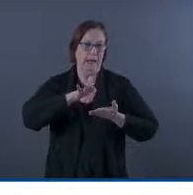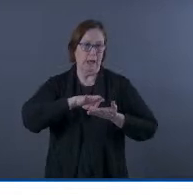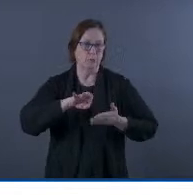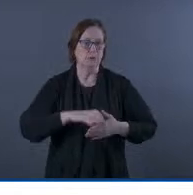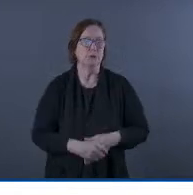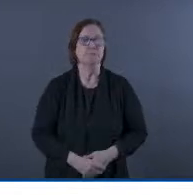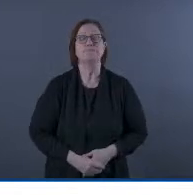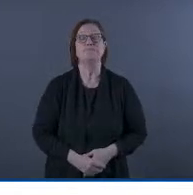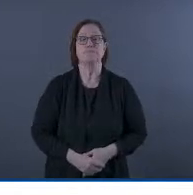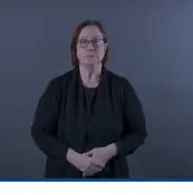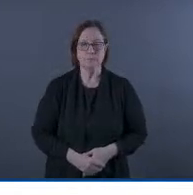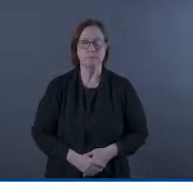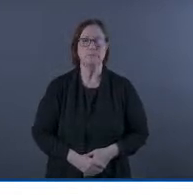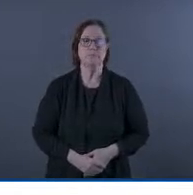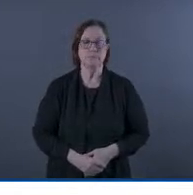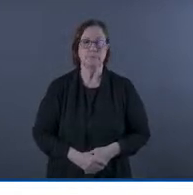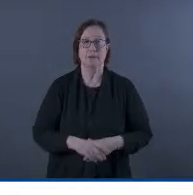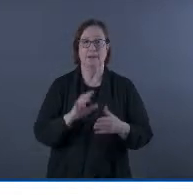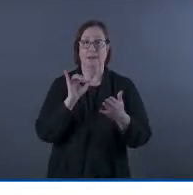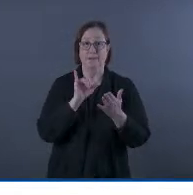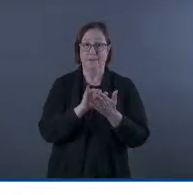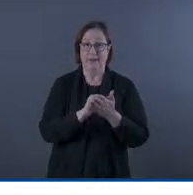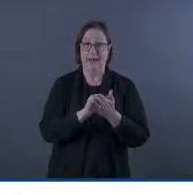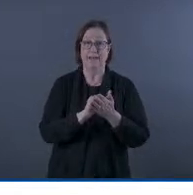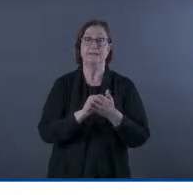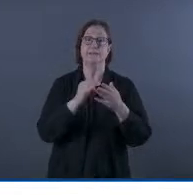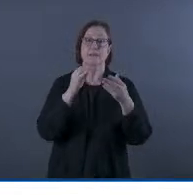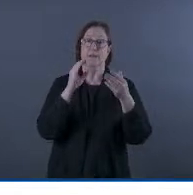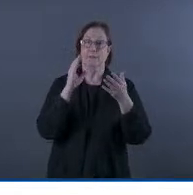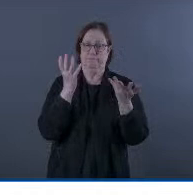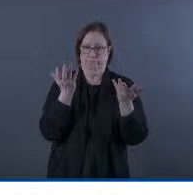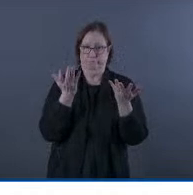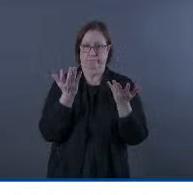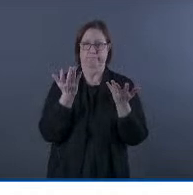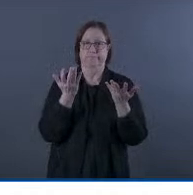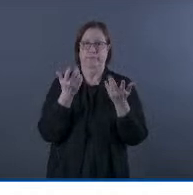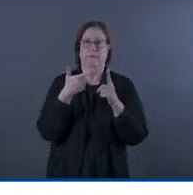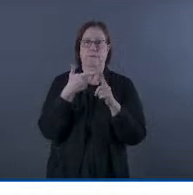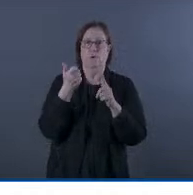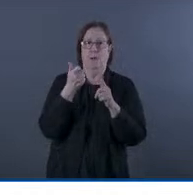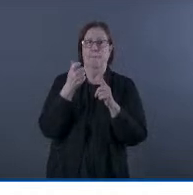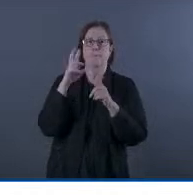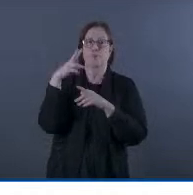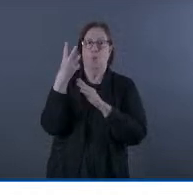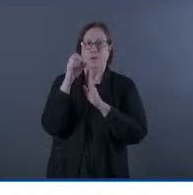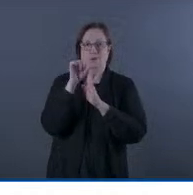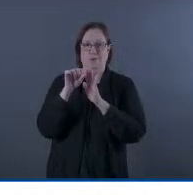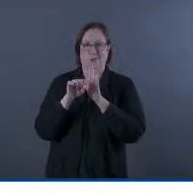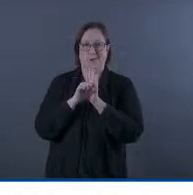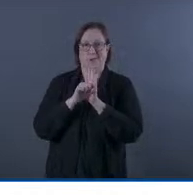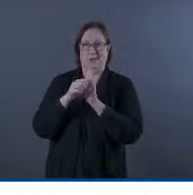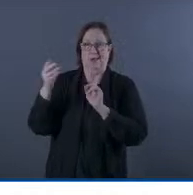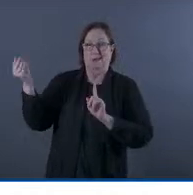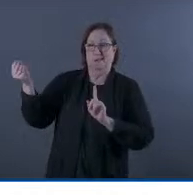So that is just our allocation from the state and that's just first doses. So we will learn more in the coming weeks